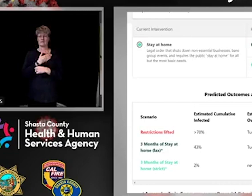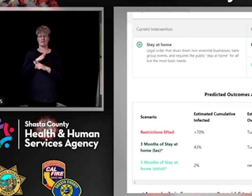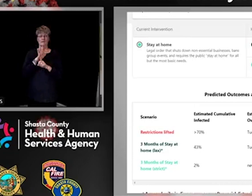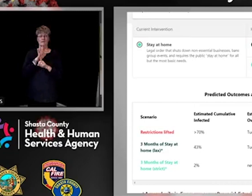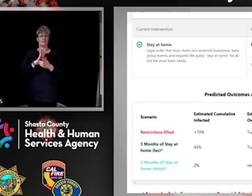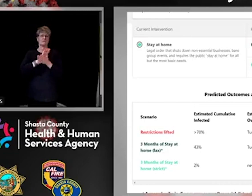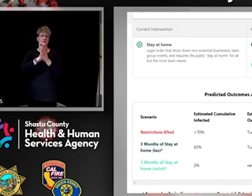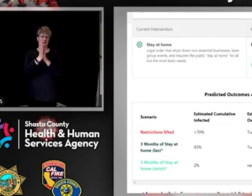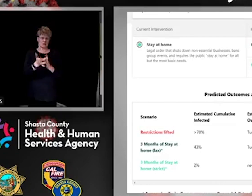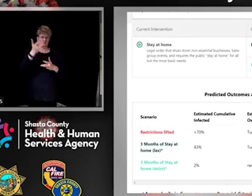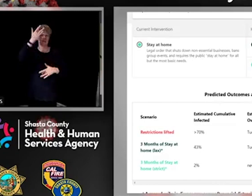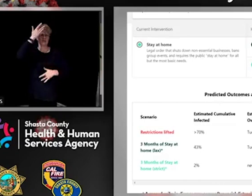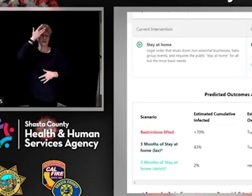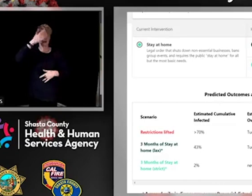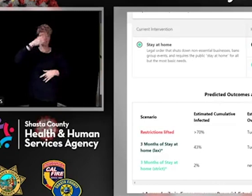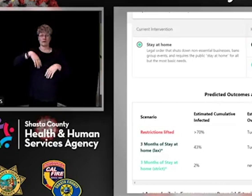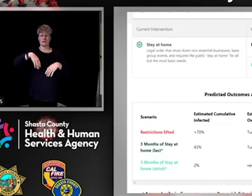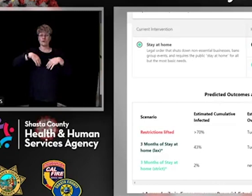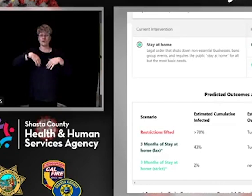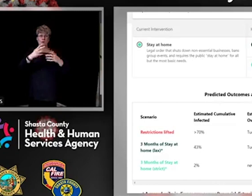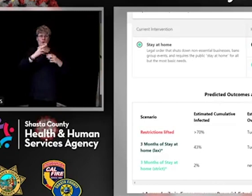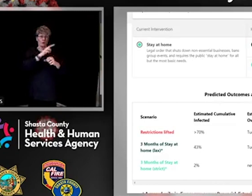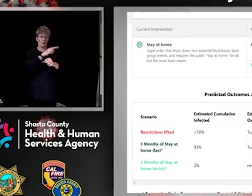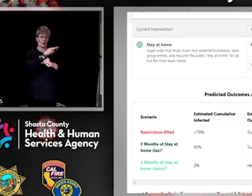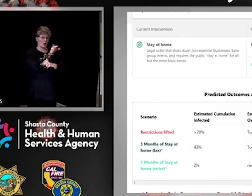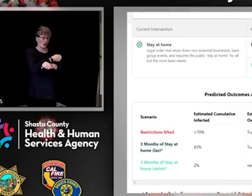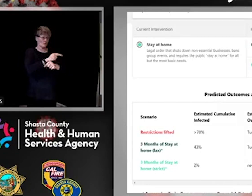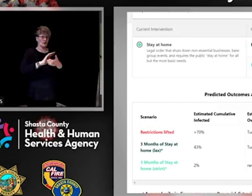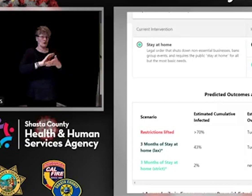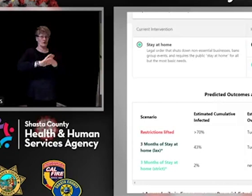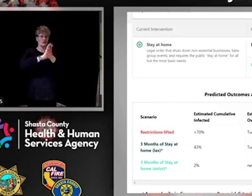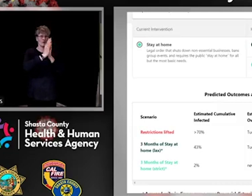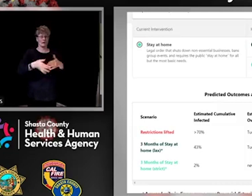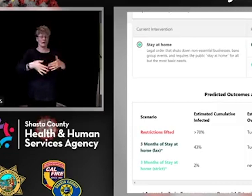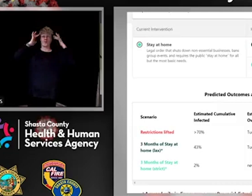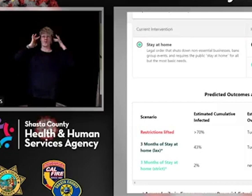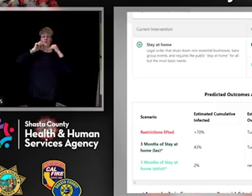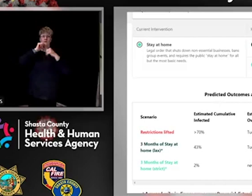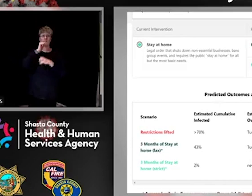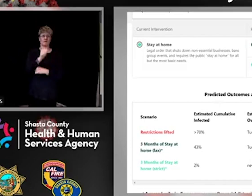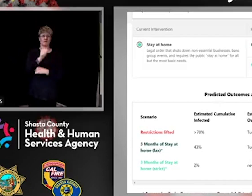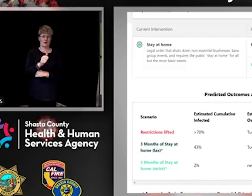the Lax Stay-at-Home Order it would estimate that around 43% of the population would become